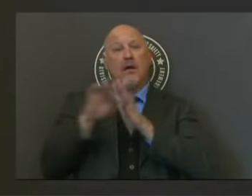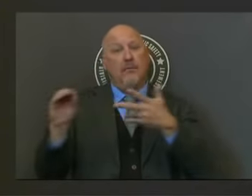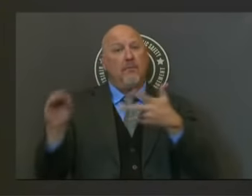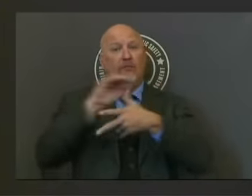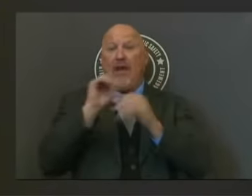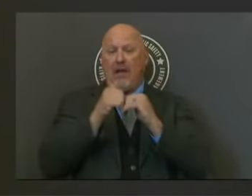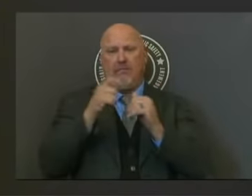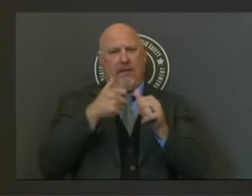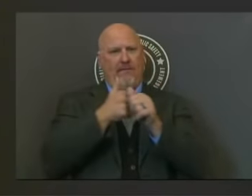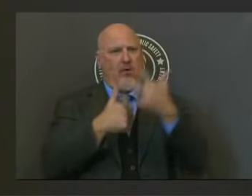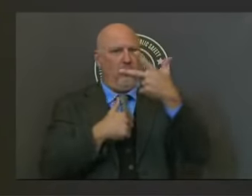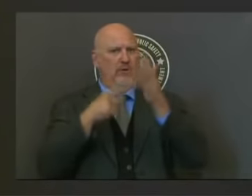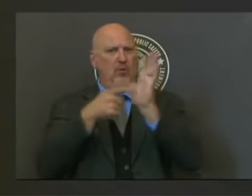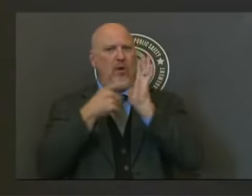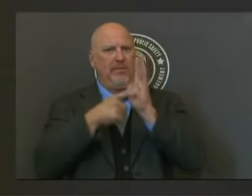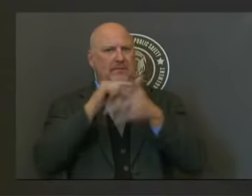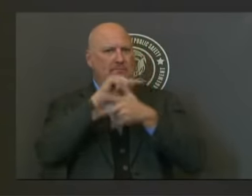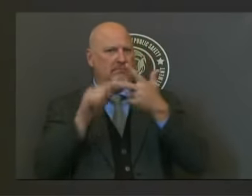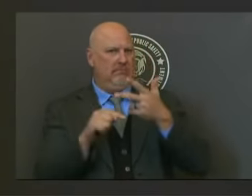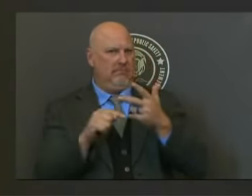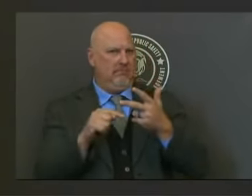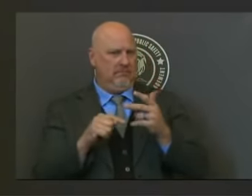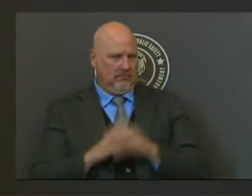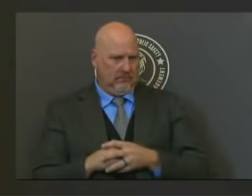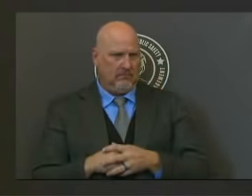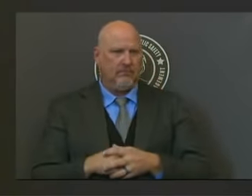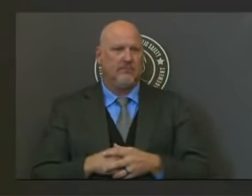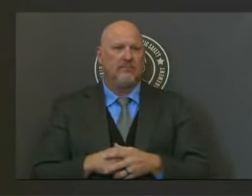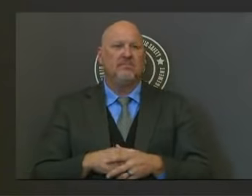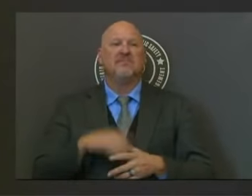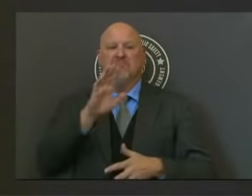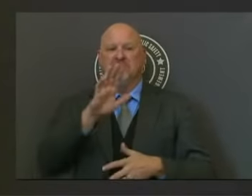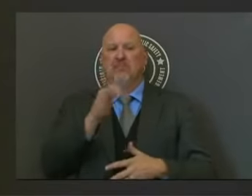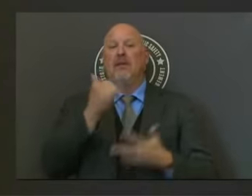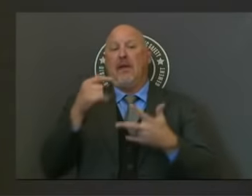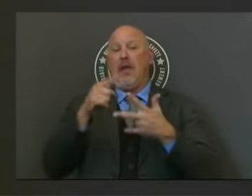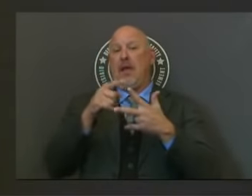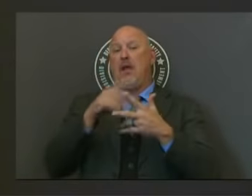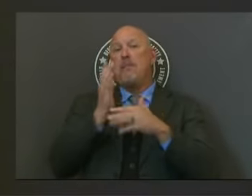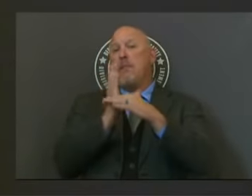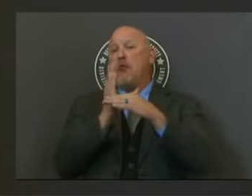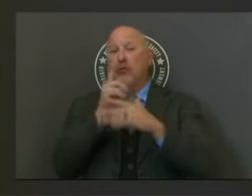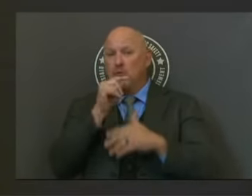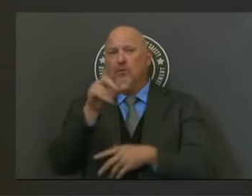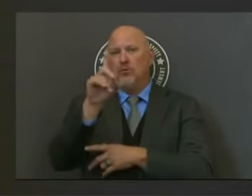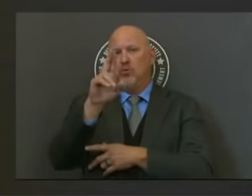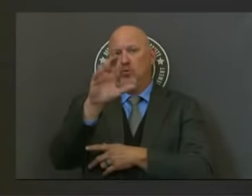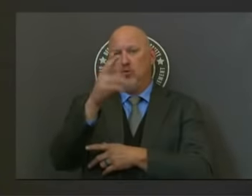moderate counties include